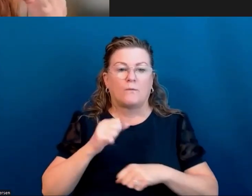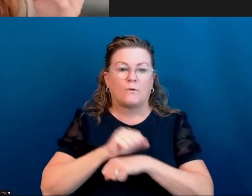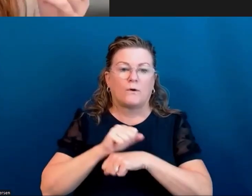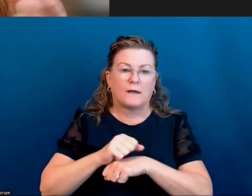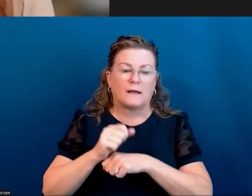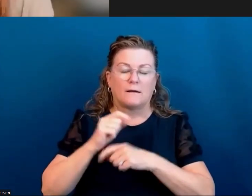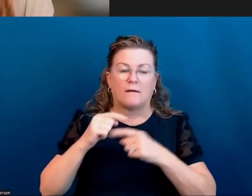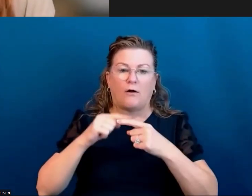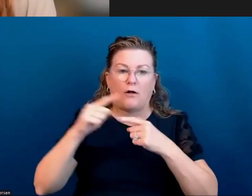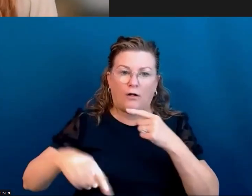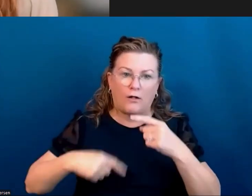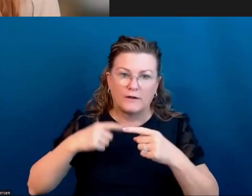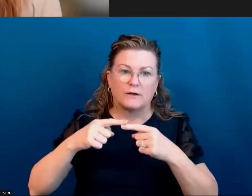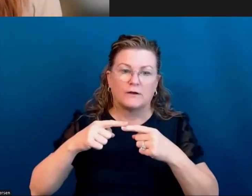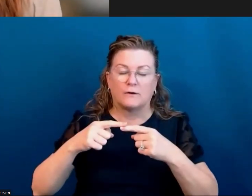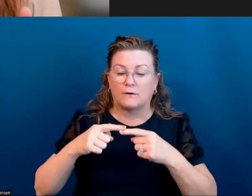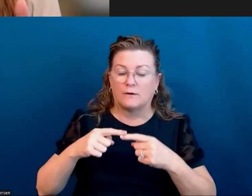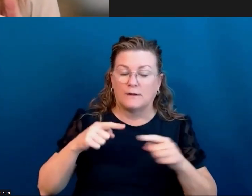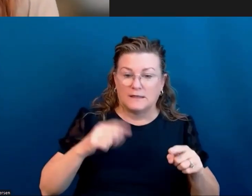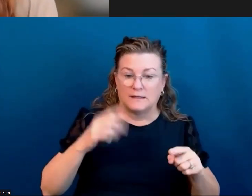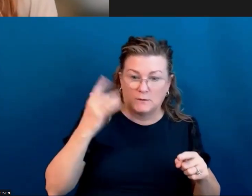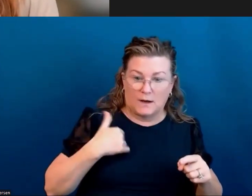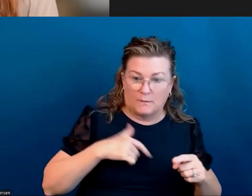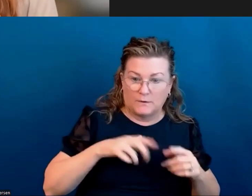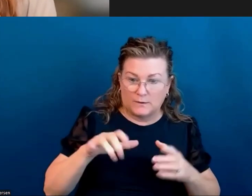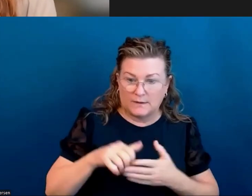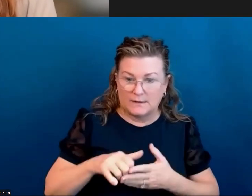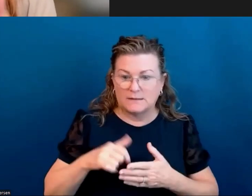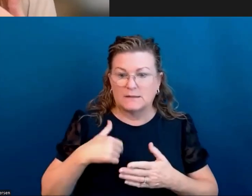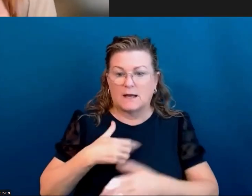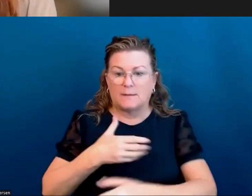like, this is why we're doing this. I'm empowering caregivers.